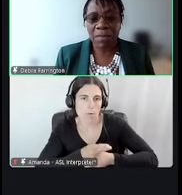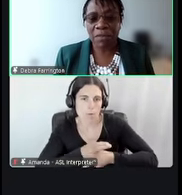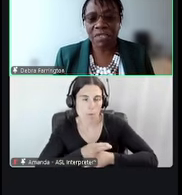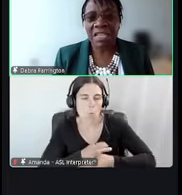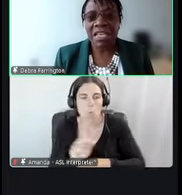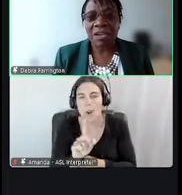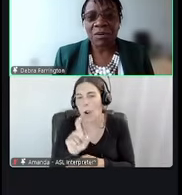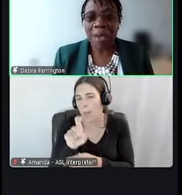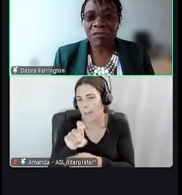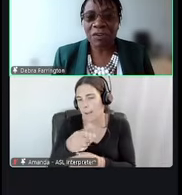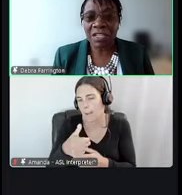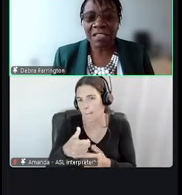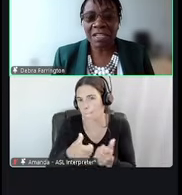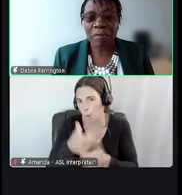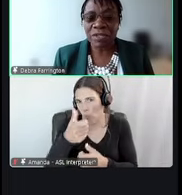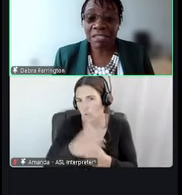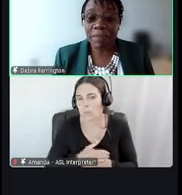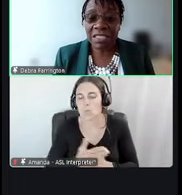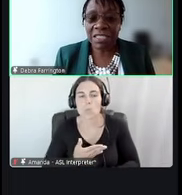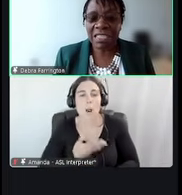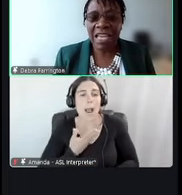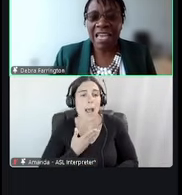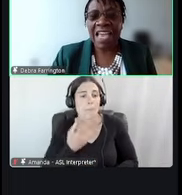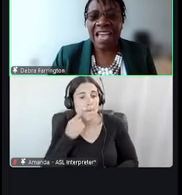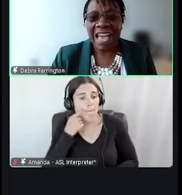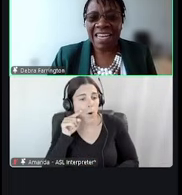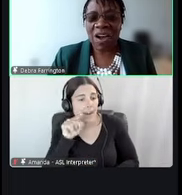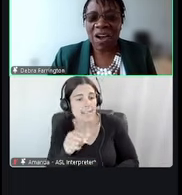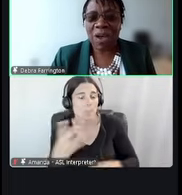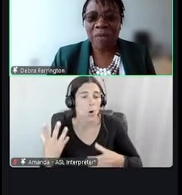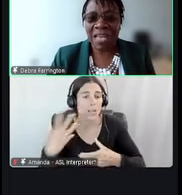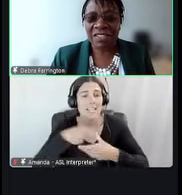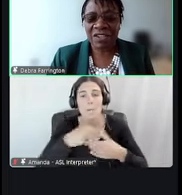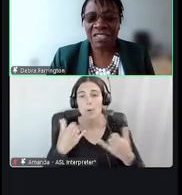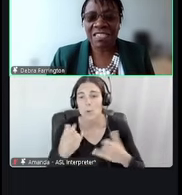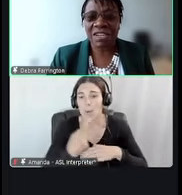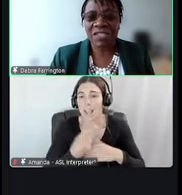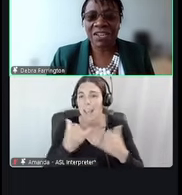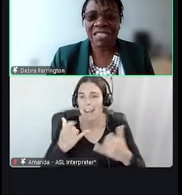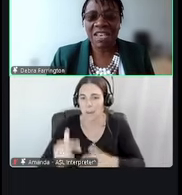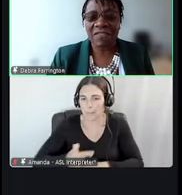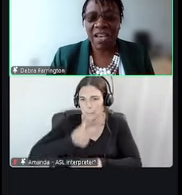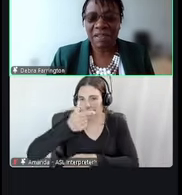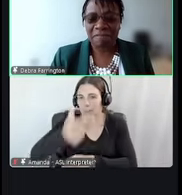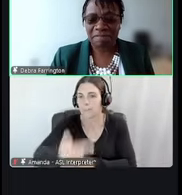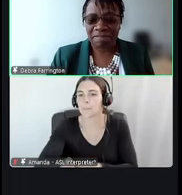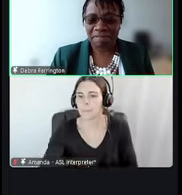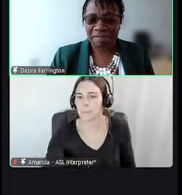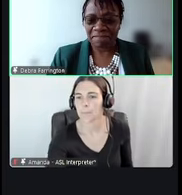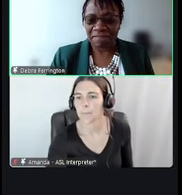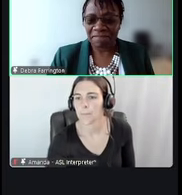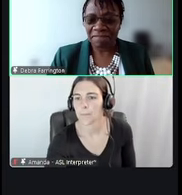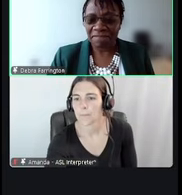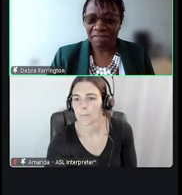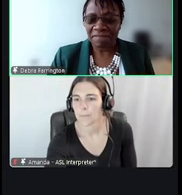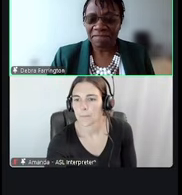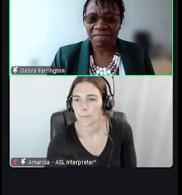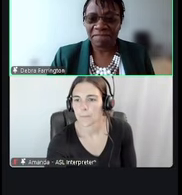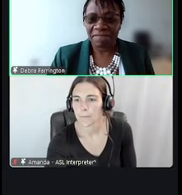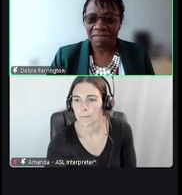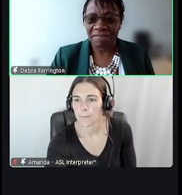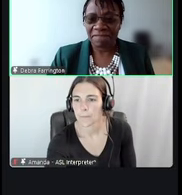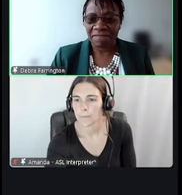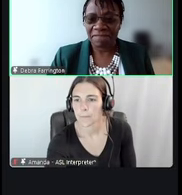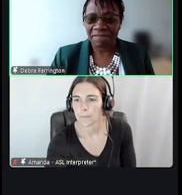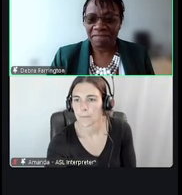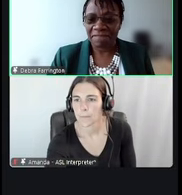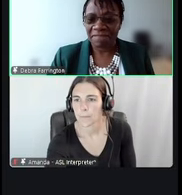most. We're happy for his participation today. And now I will pass it on to Secretary Sangbai.